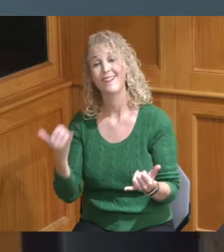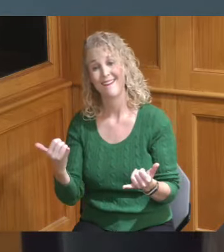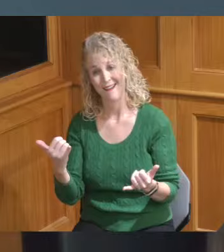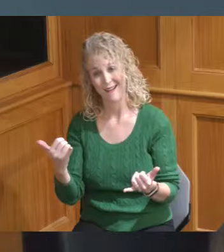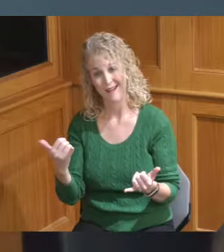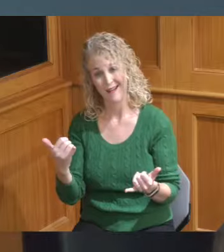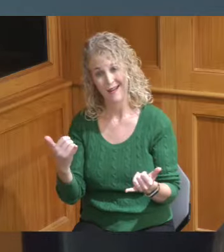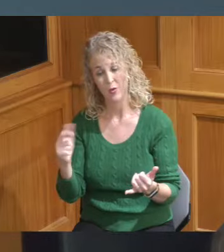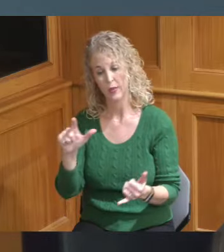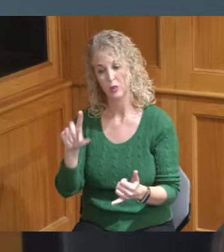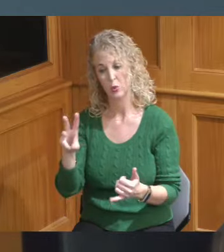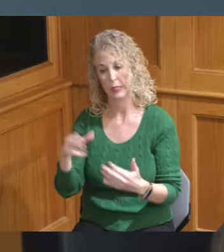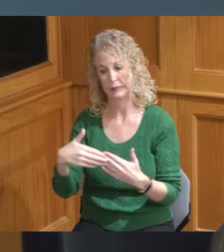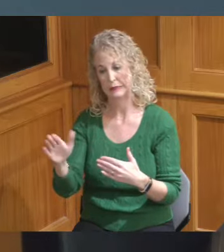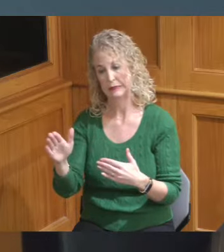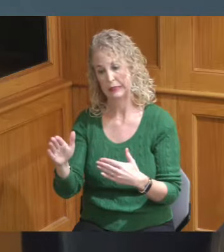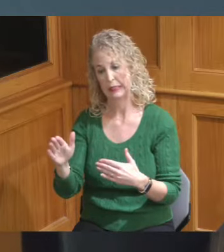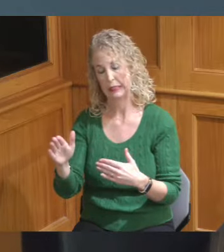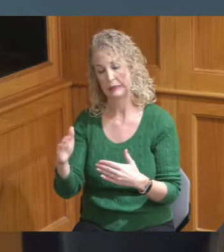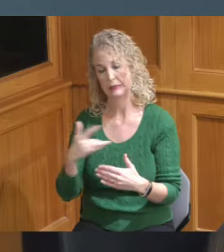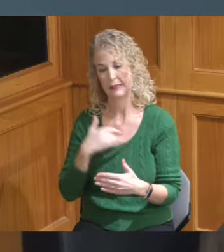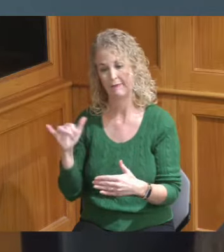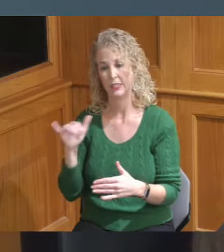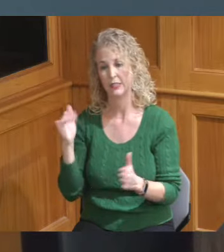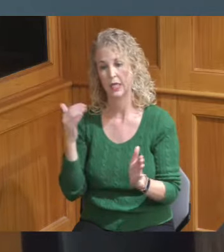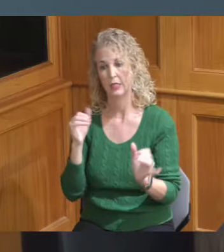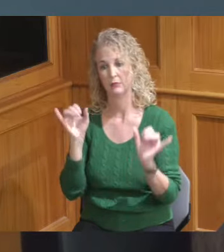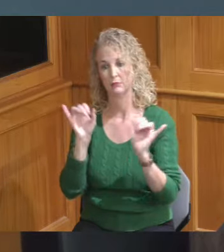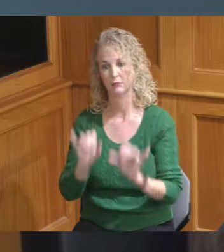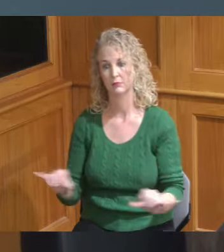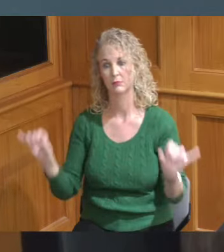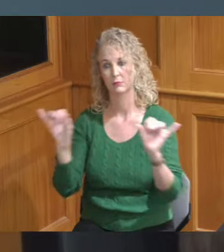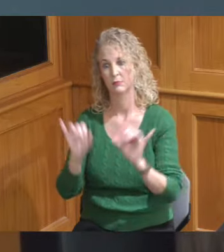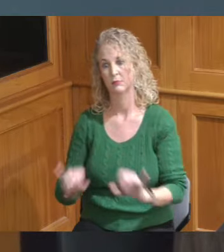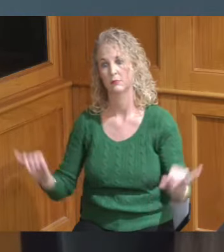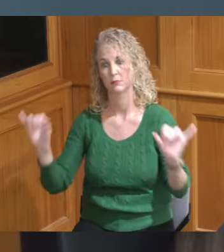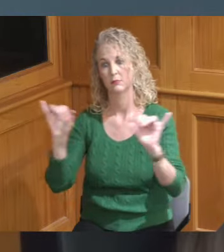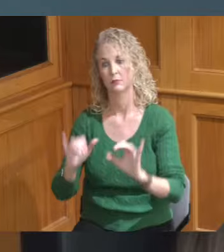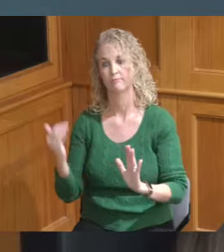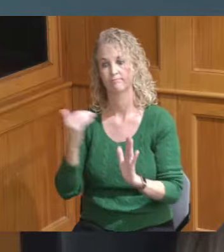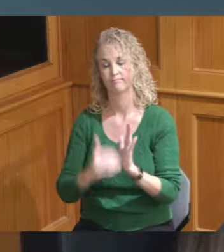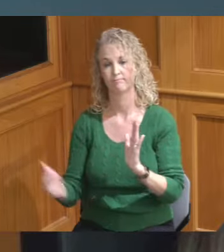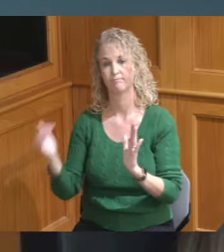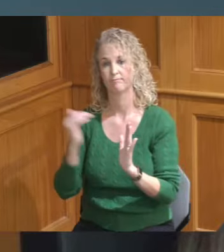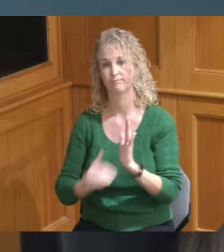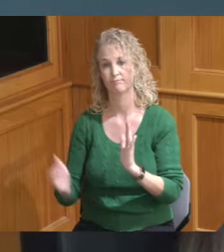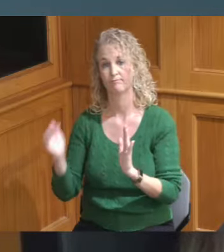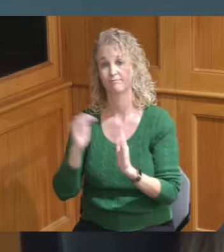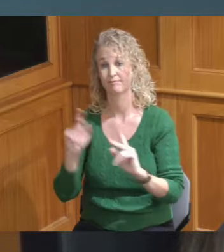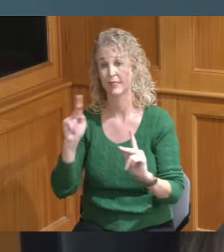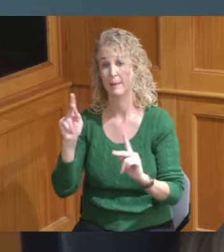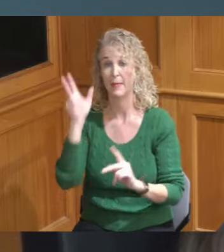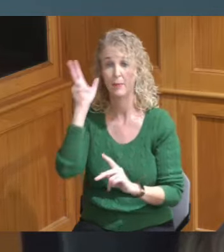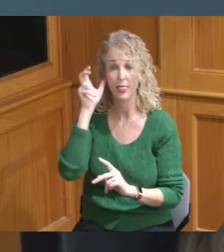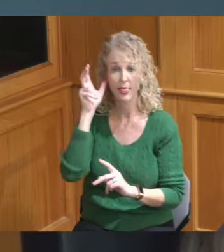and on be repetitive as it relates to telling people that are listening, the I'll say the